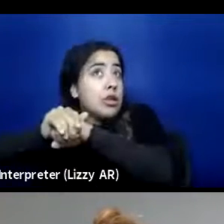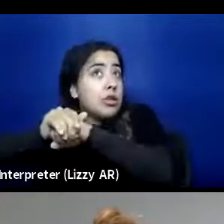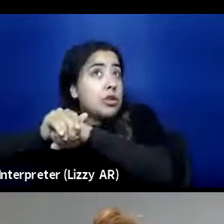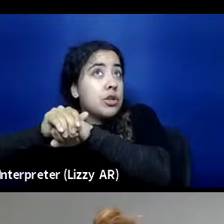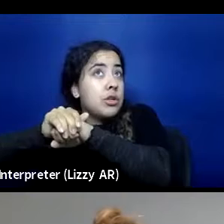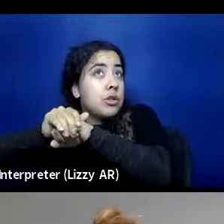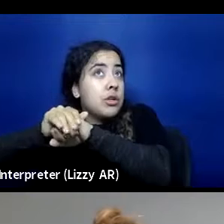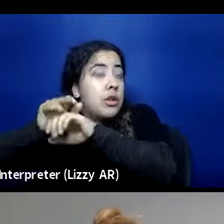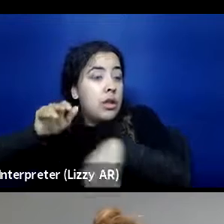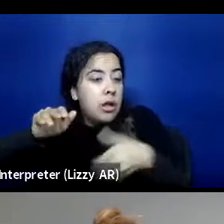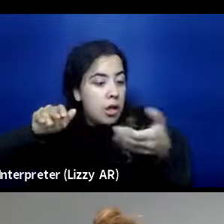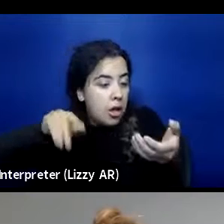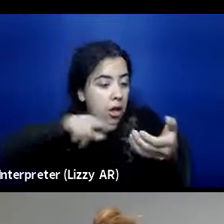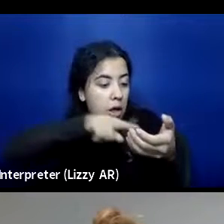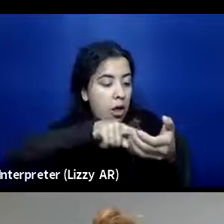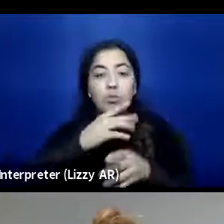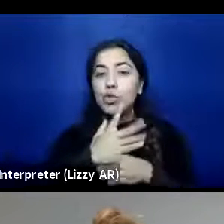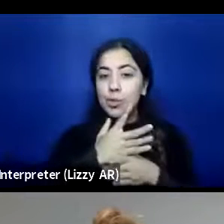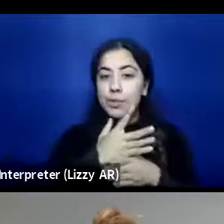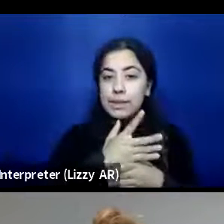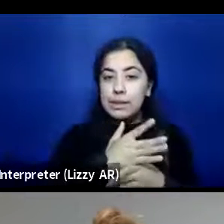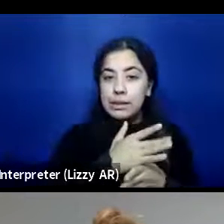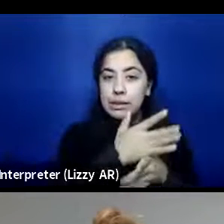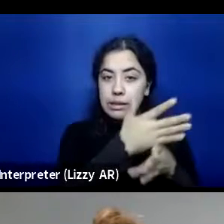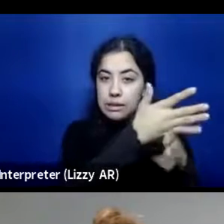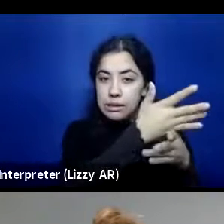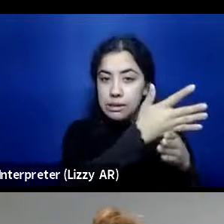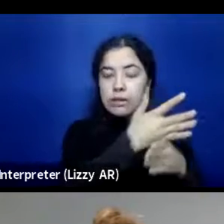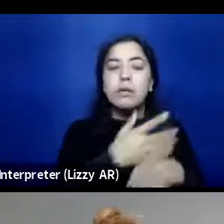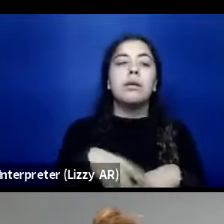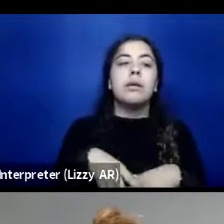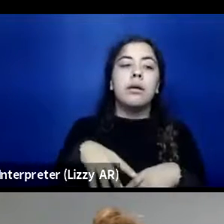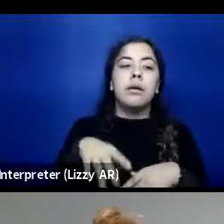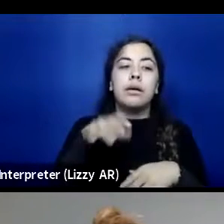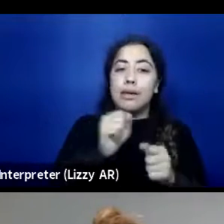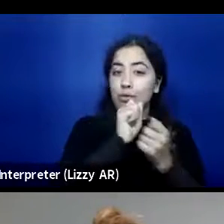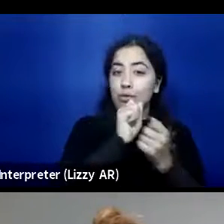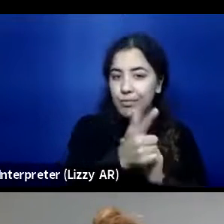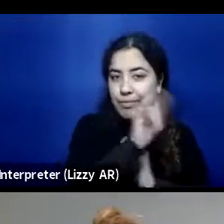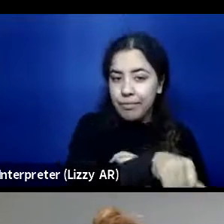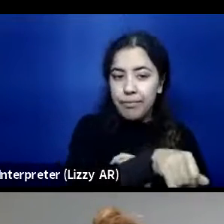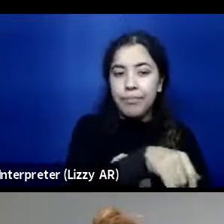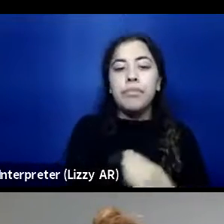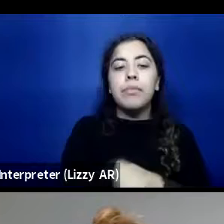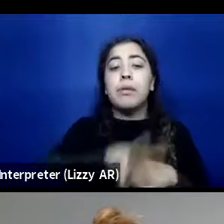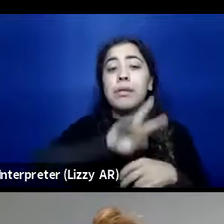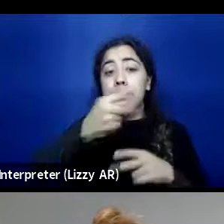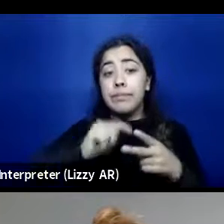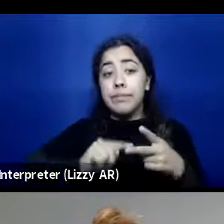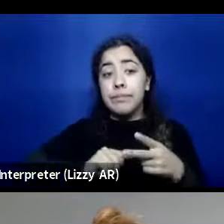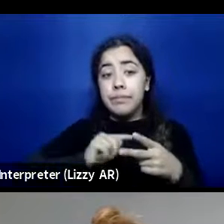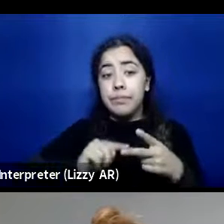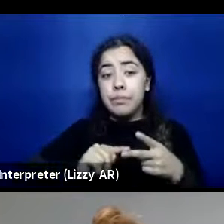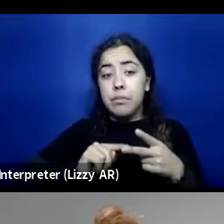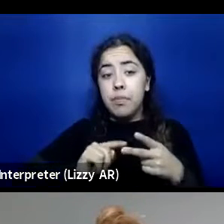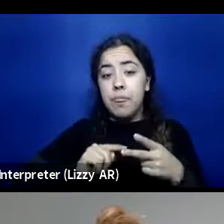And the second area, which is much less clear at this point, would be image recognition, image description,